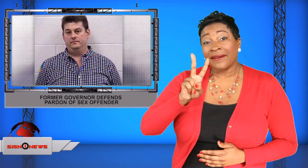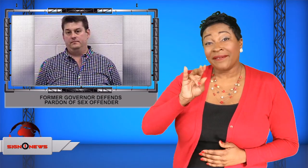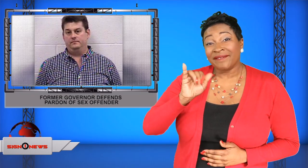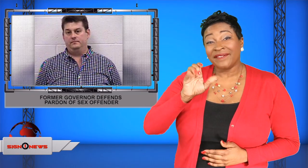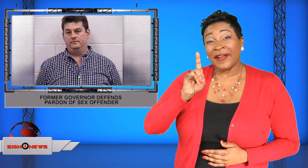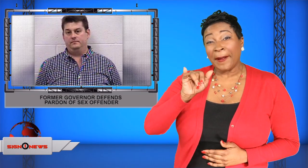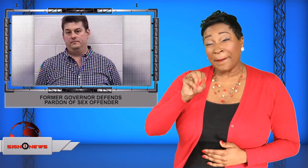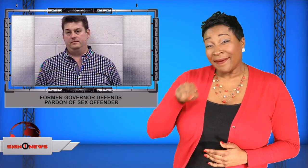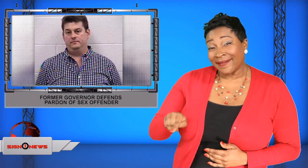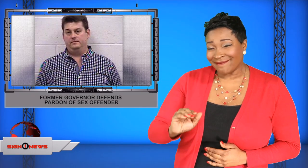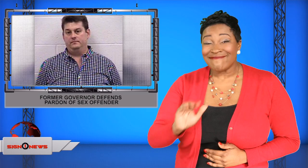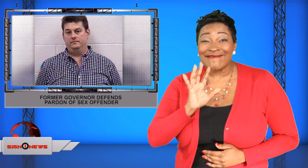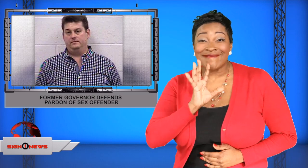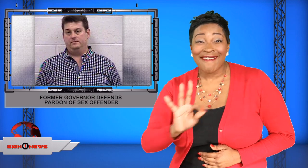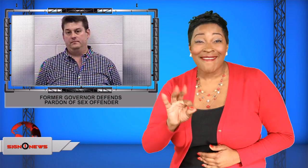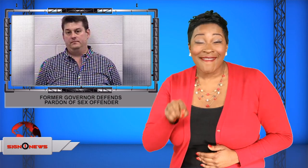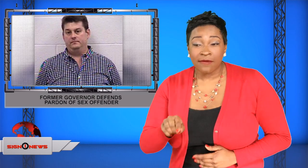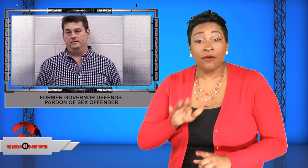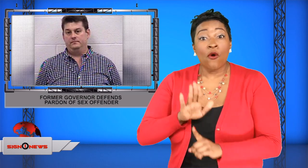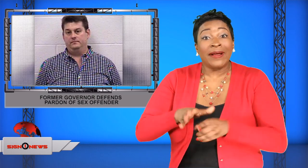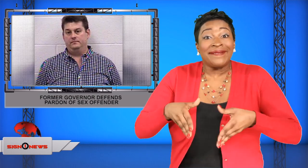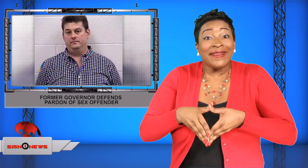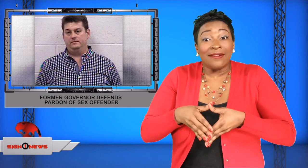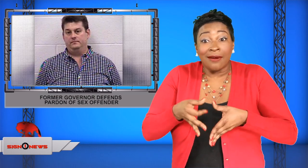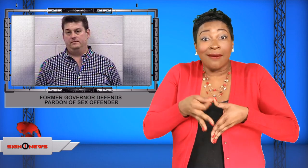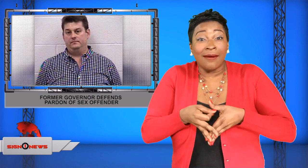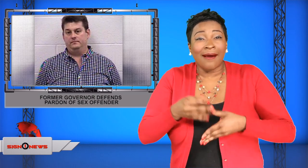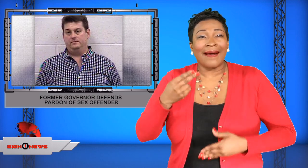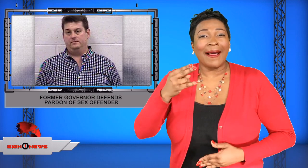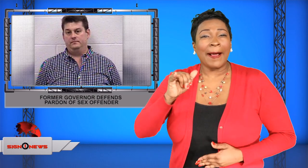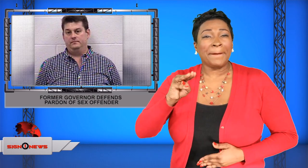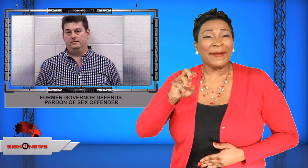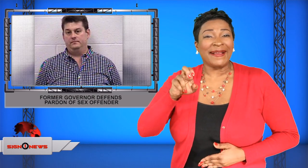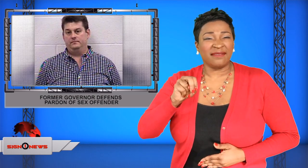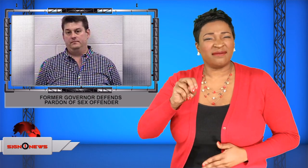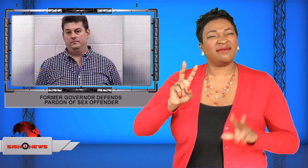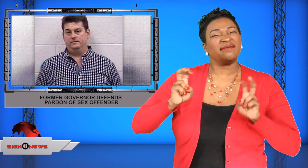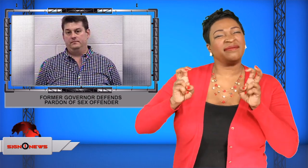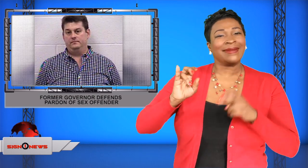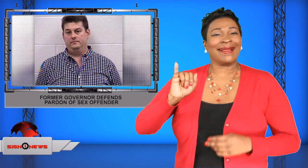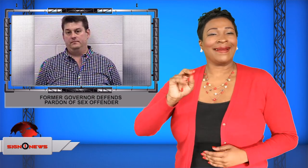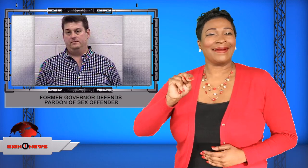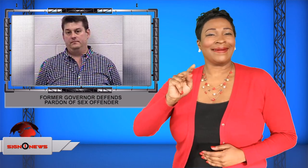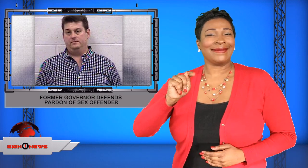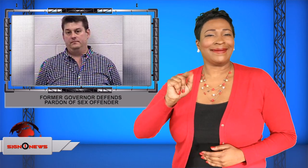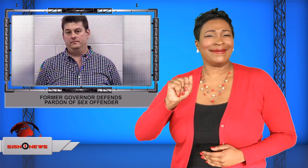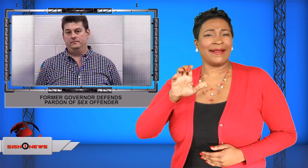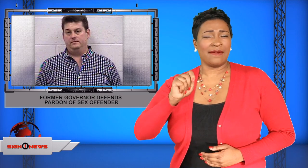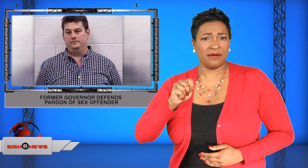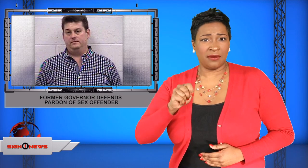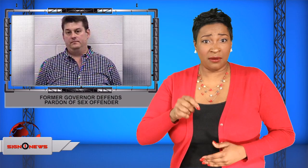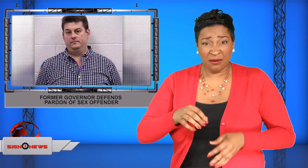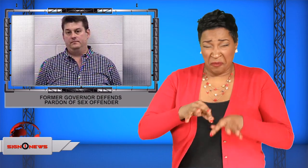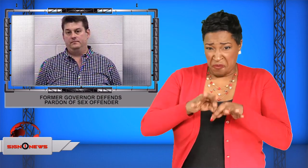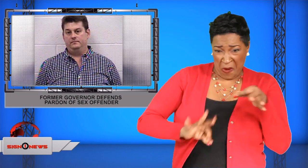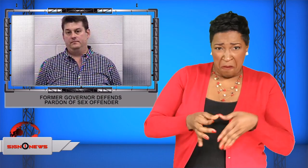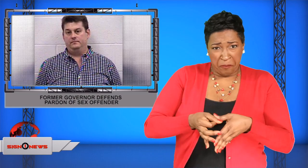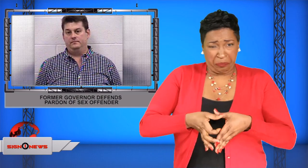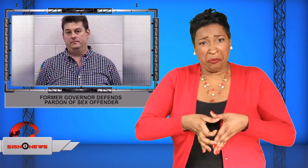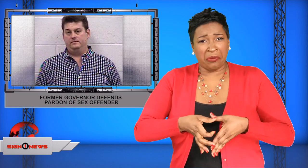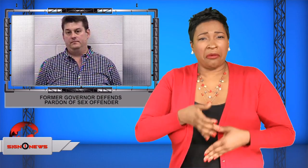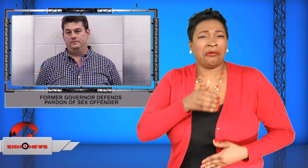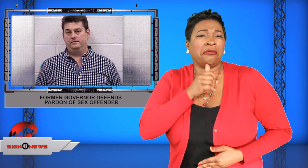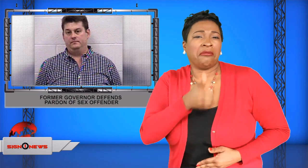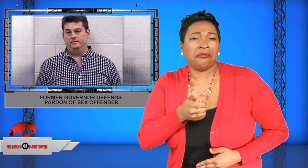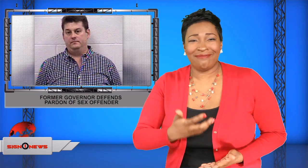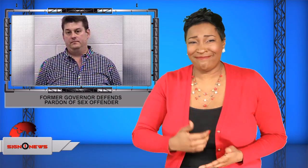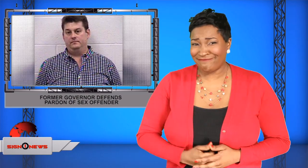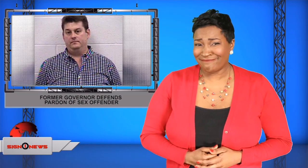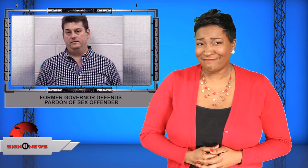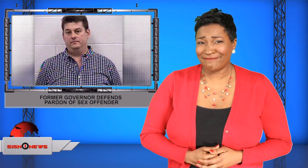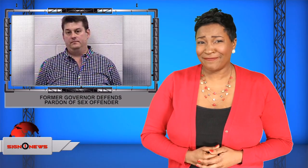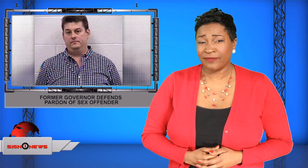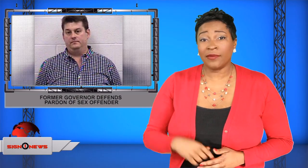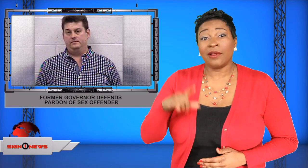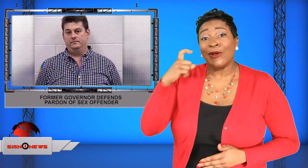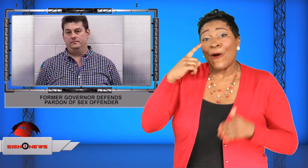His nine-year-old victim's hymen was intact.